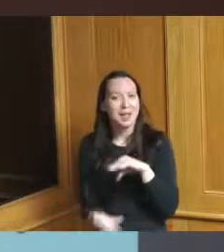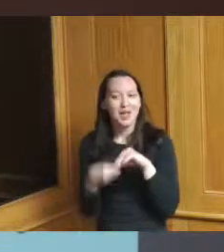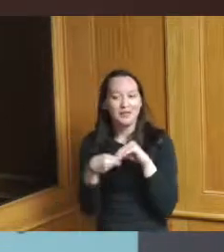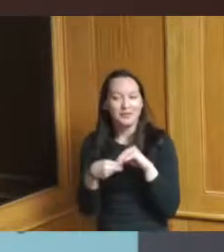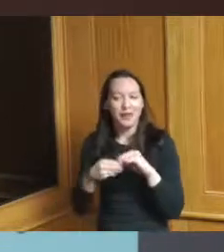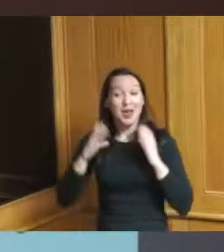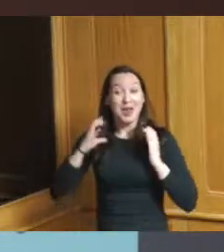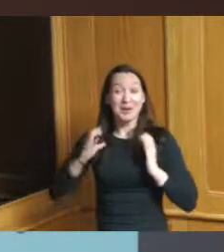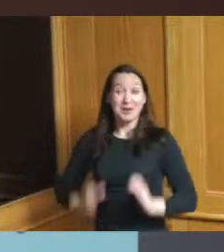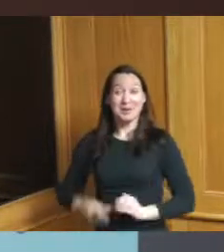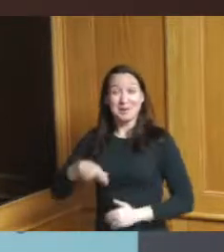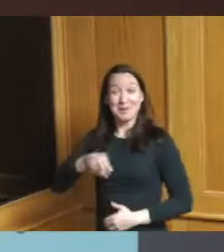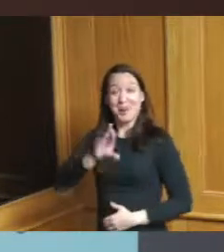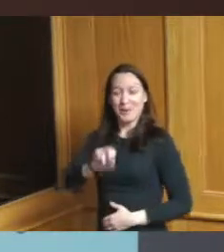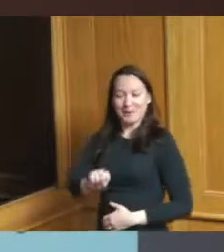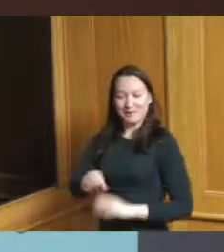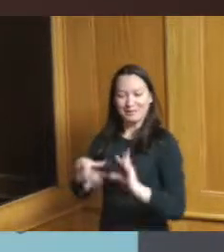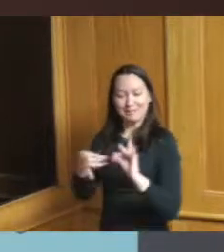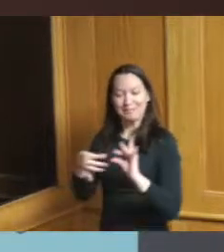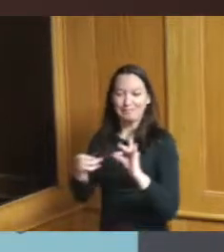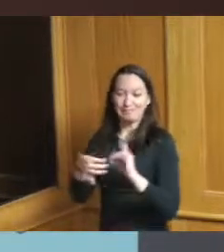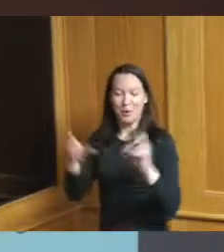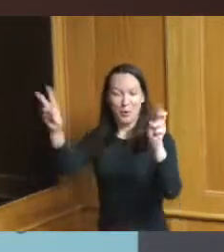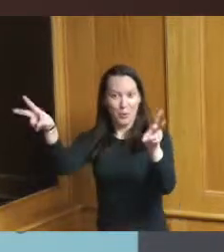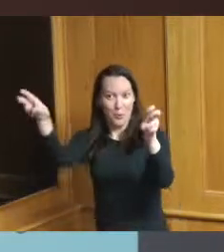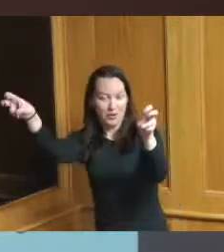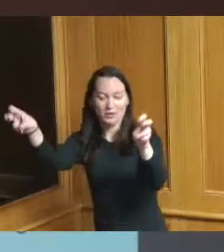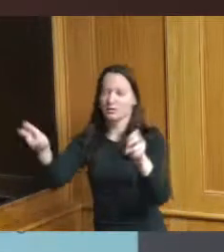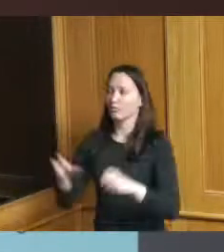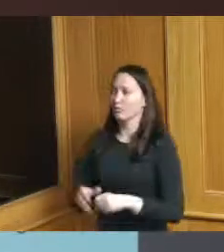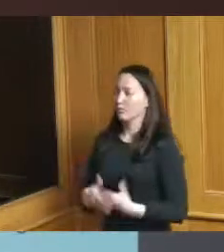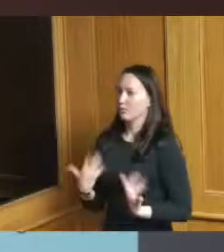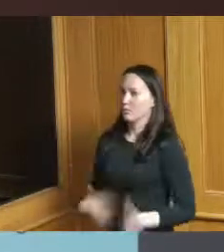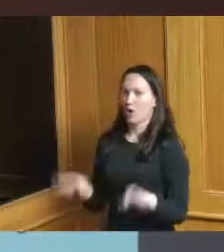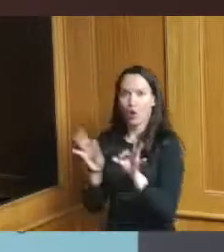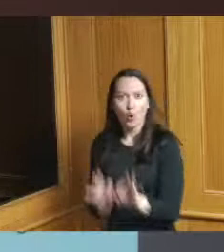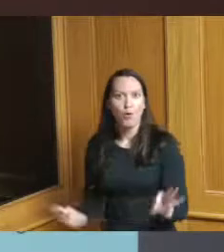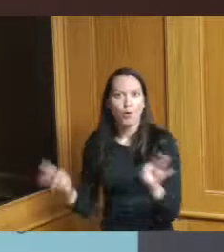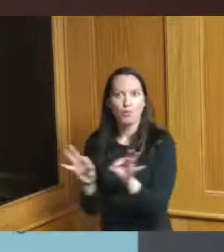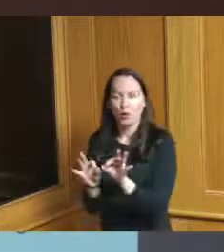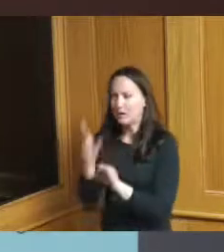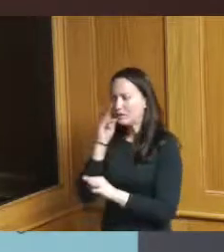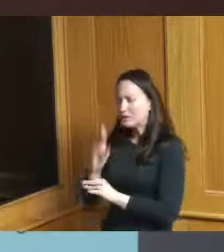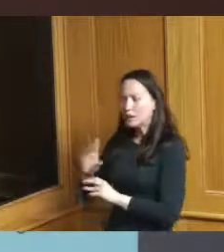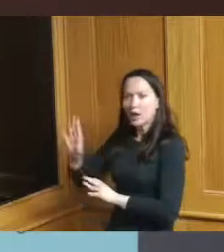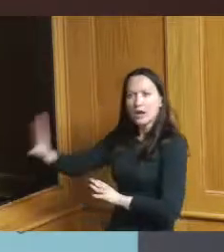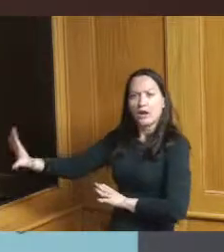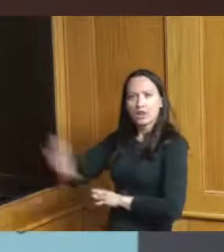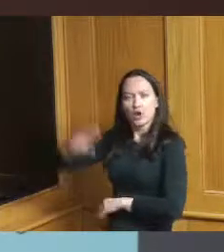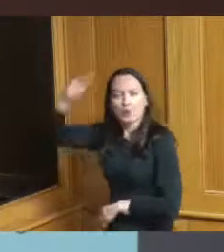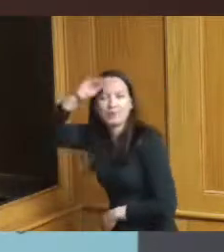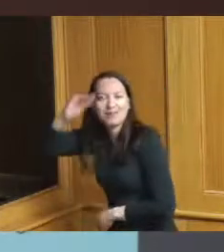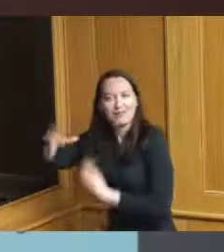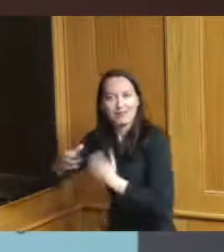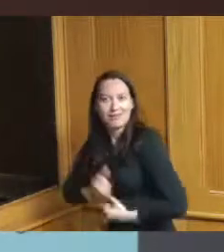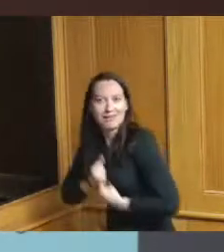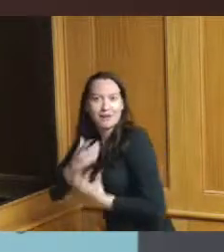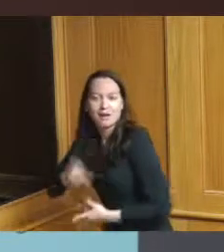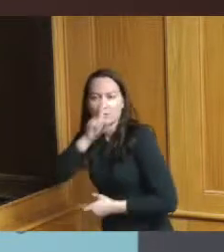quotes to this or they're resonant quotes for this because it's so important that we hear you see the words of people you know what they're actually thinking of feeling